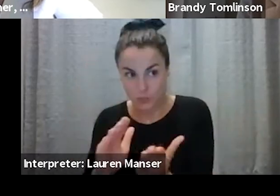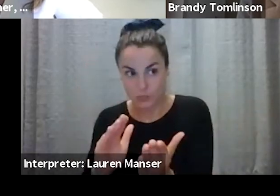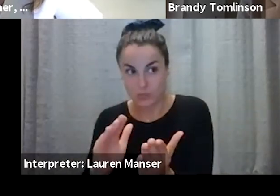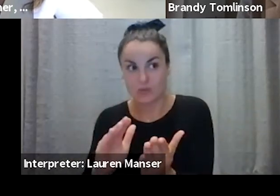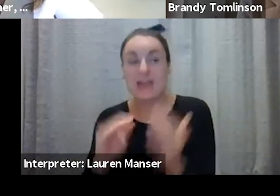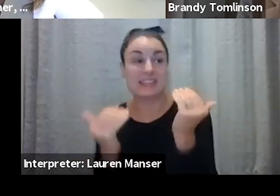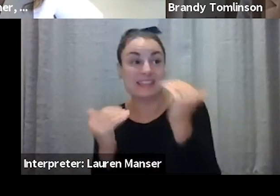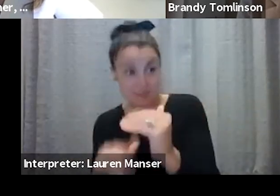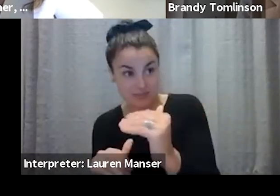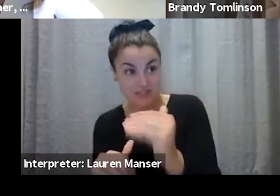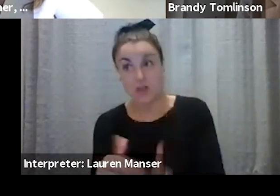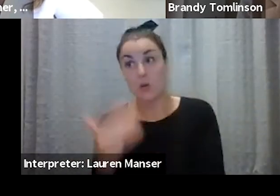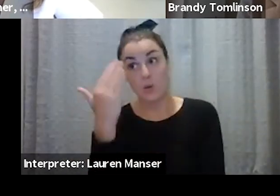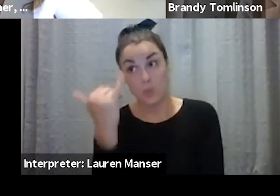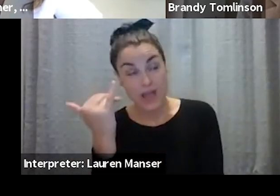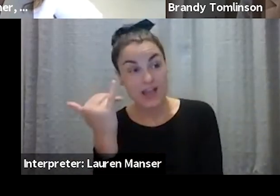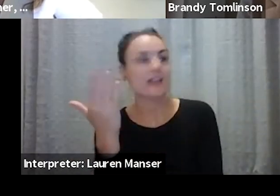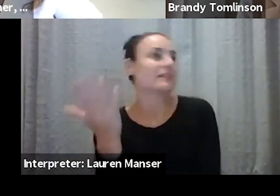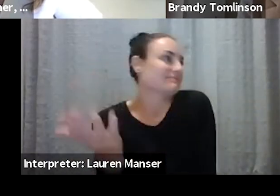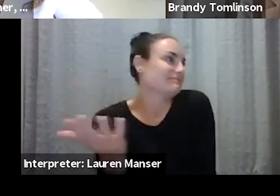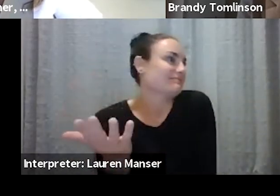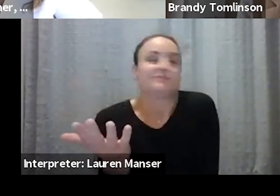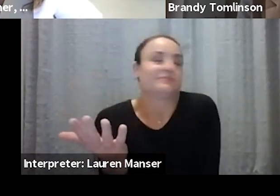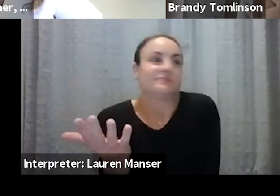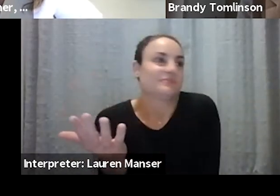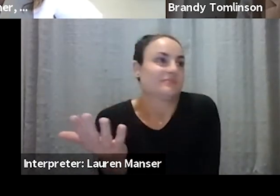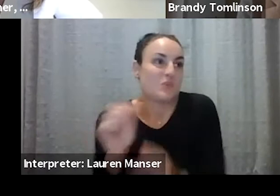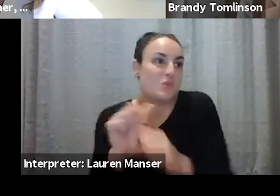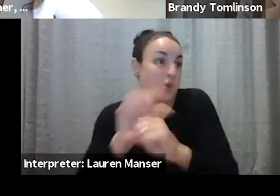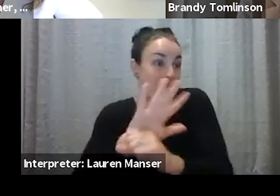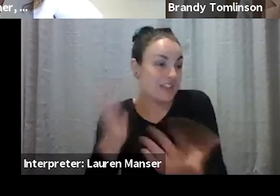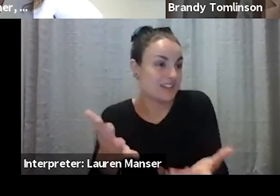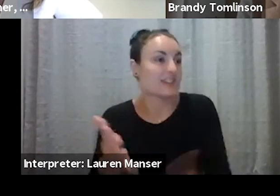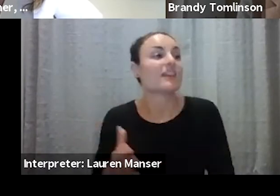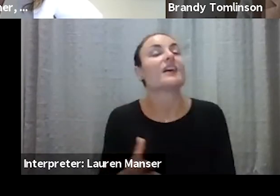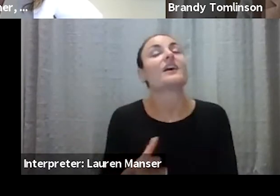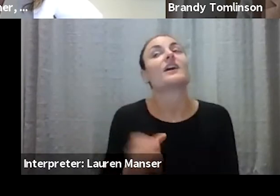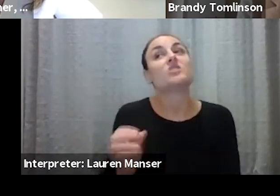before they start their own journey towards taking care of their mental health.